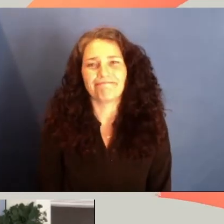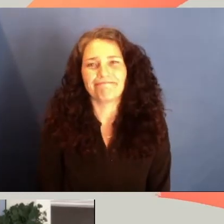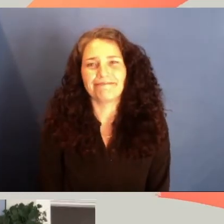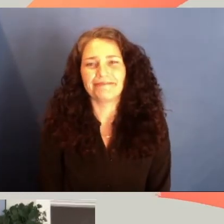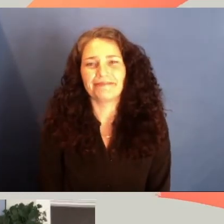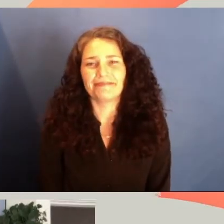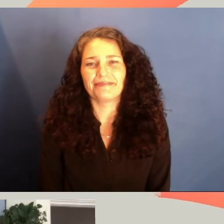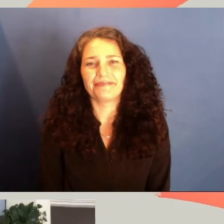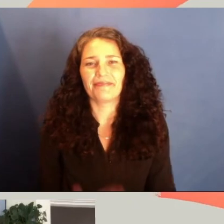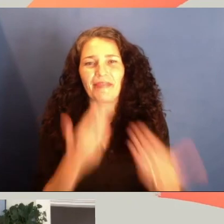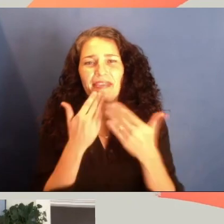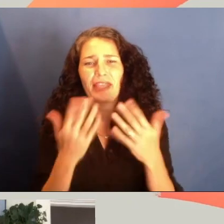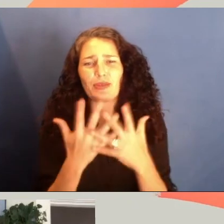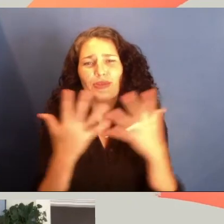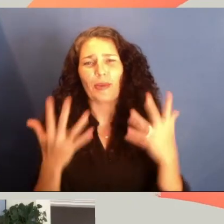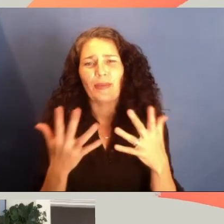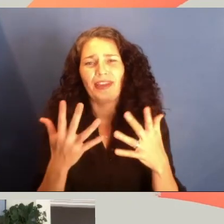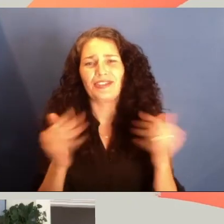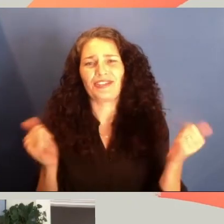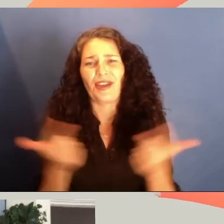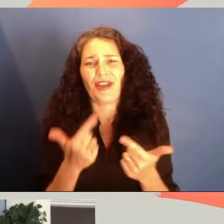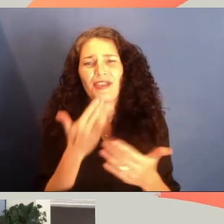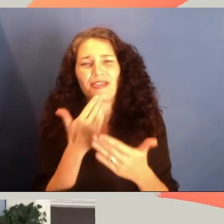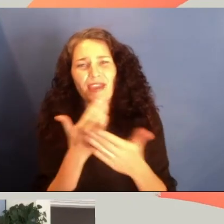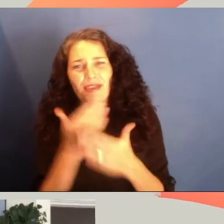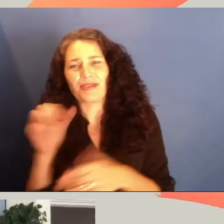Thanks so much, everyone. Thank you, Sam and Laverne.